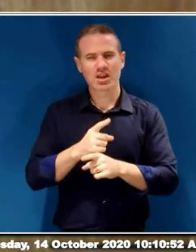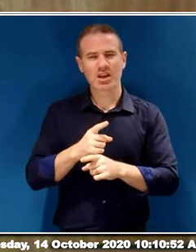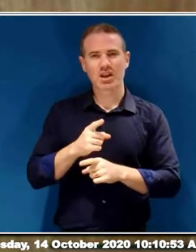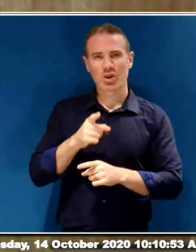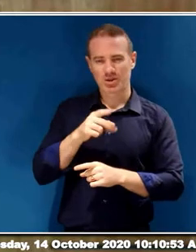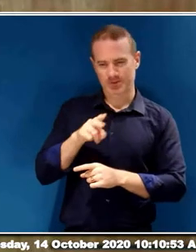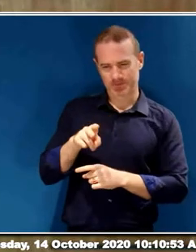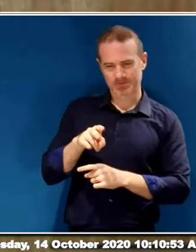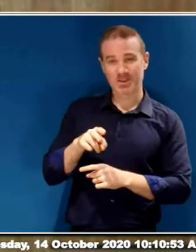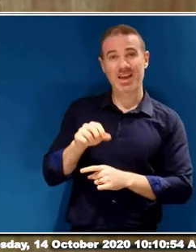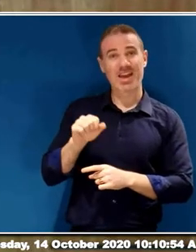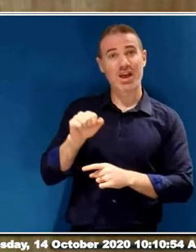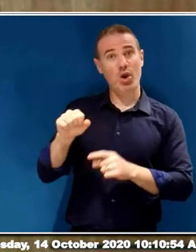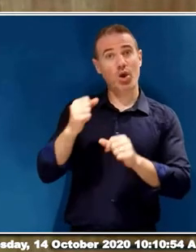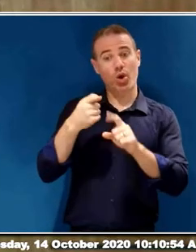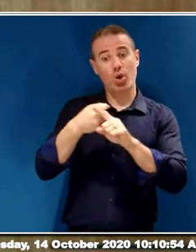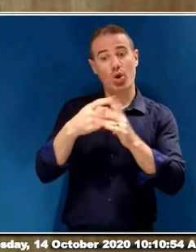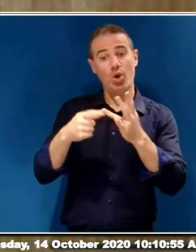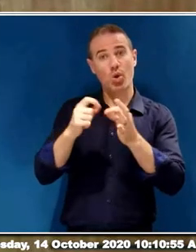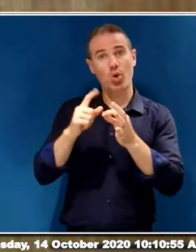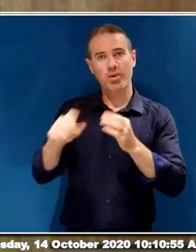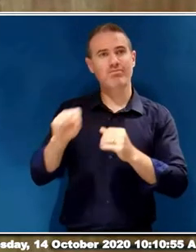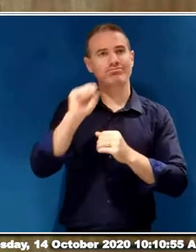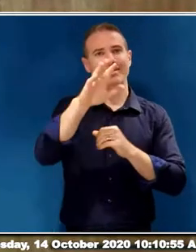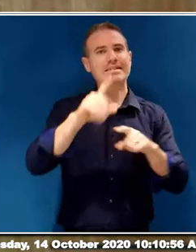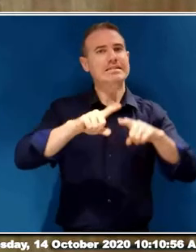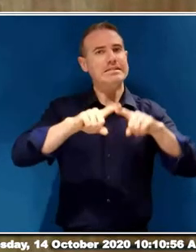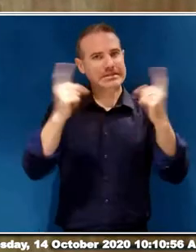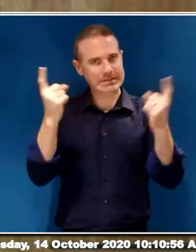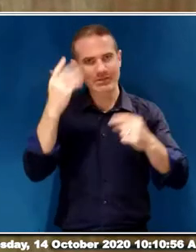The school you enrolled him at, we will refer to as School 1.